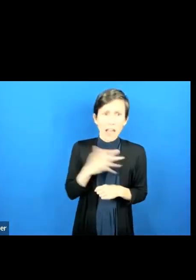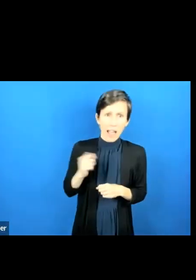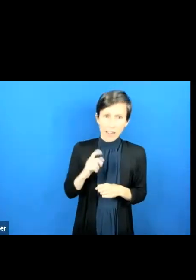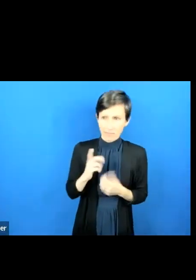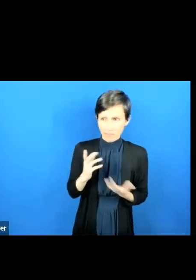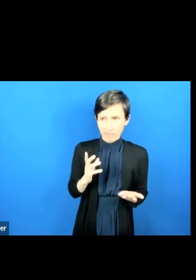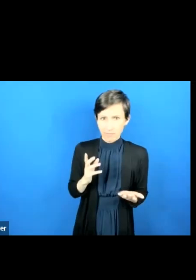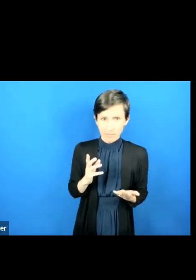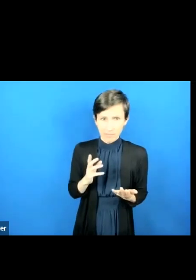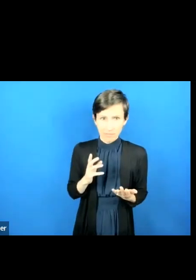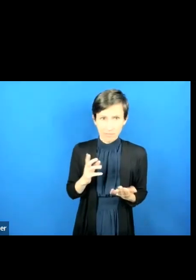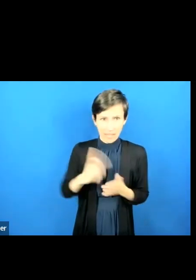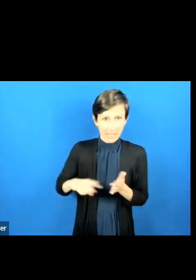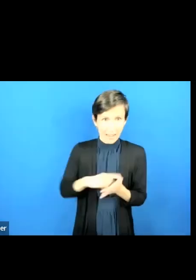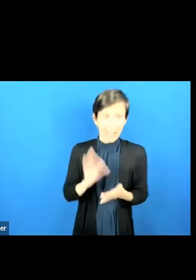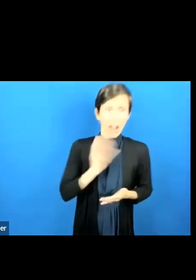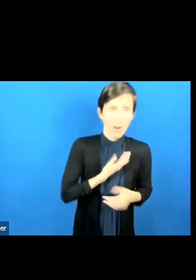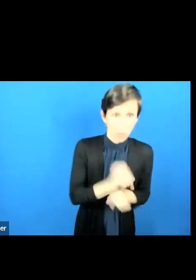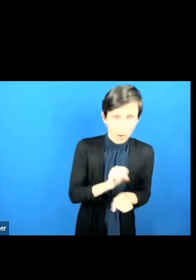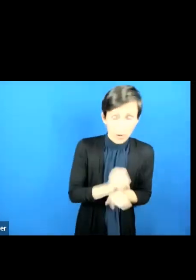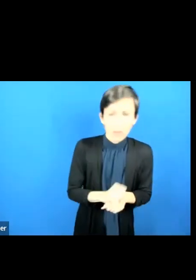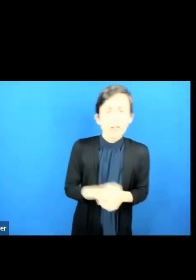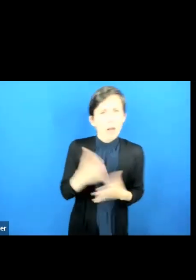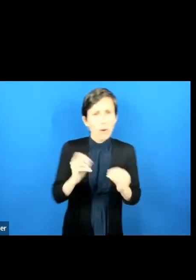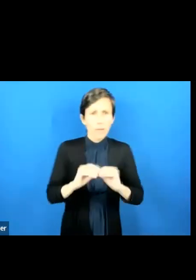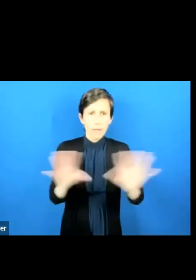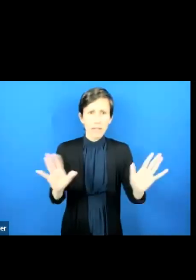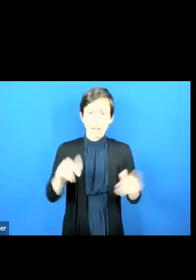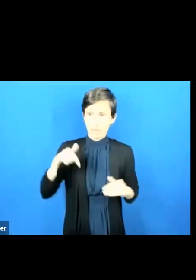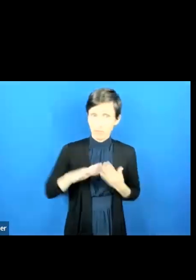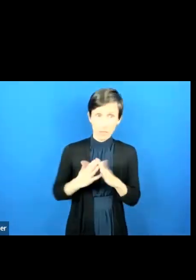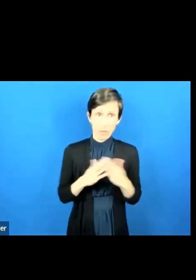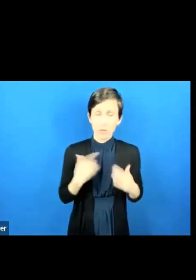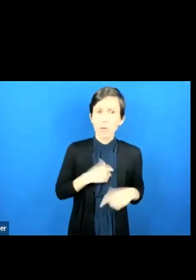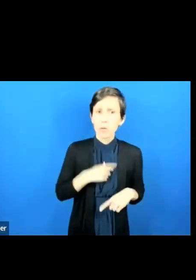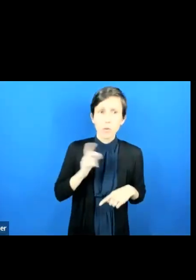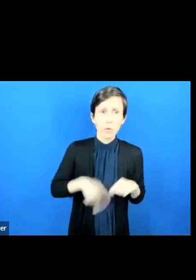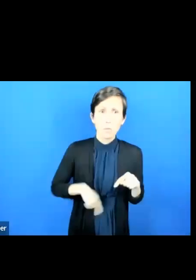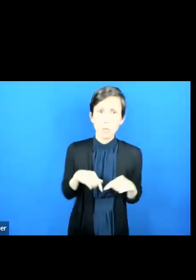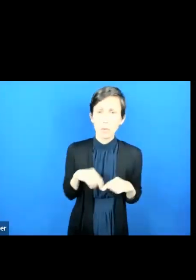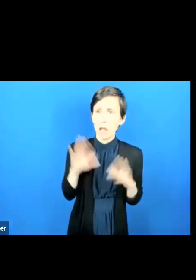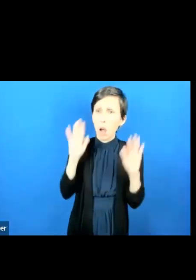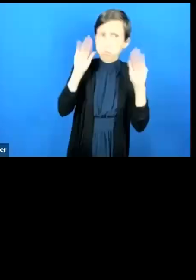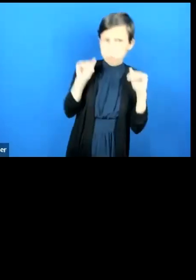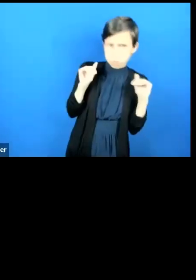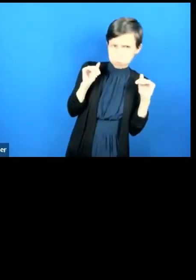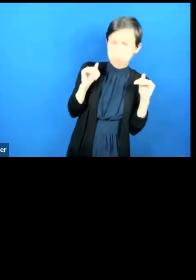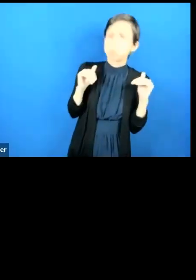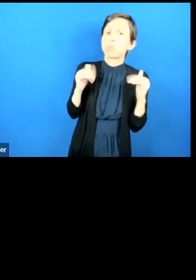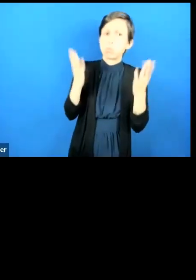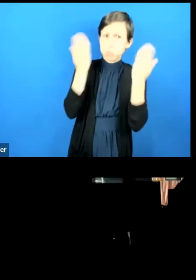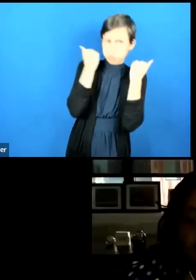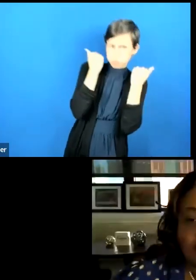Let's be clear that as a community, we cannot back down at U of M. These attacks are a way of minimizing